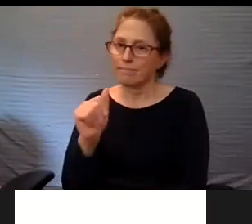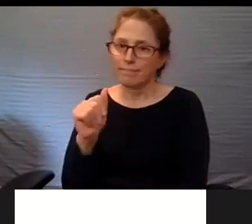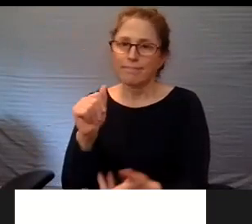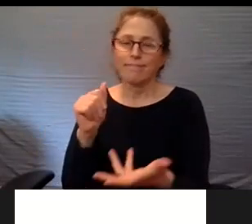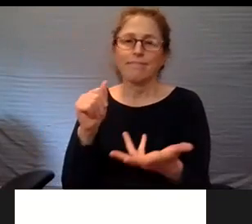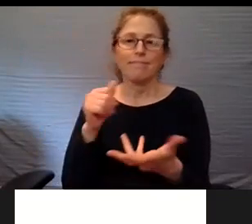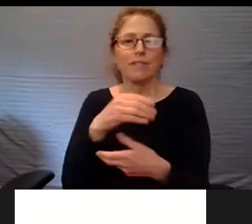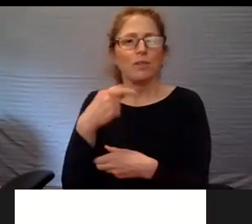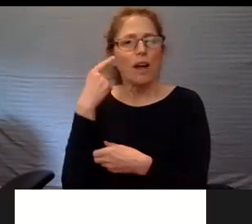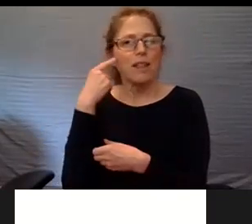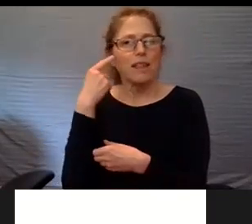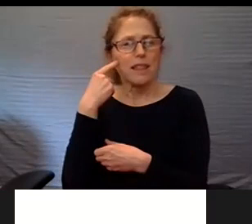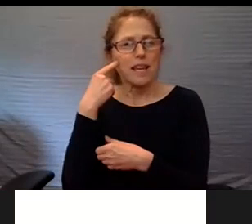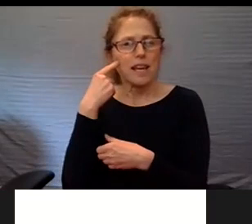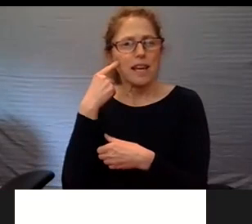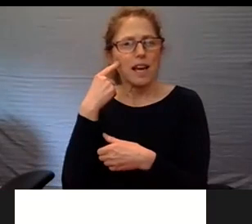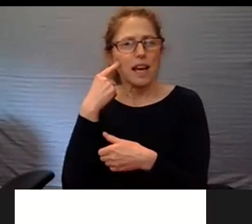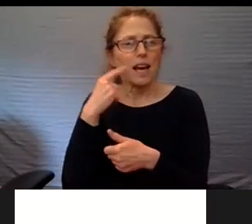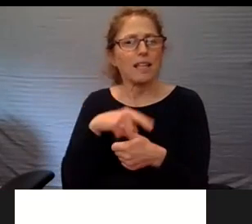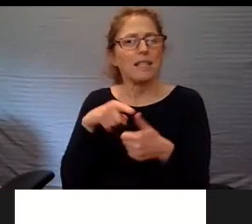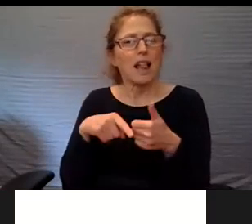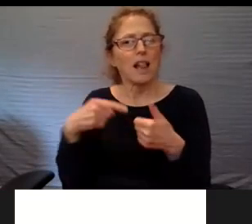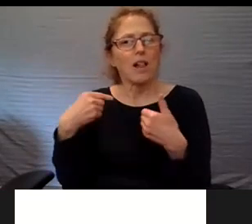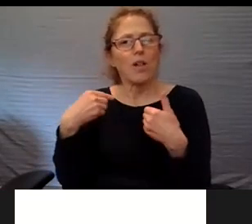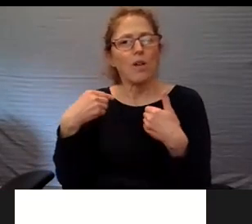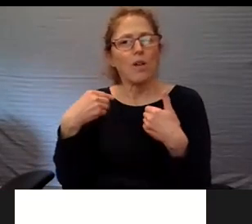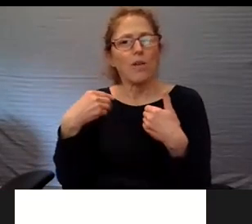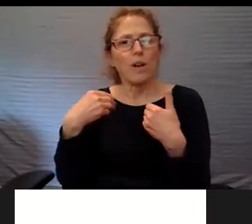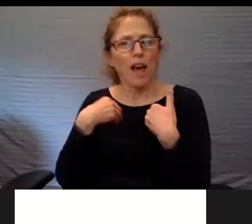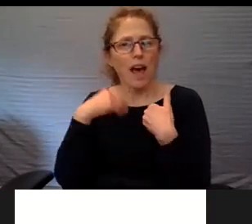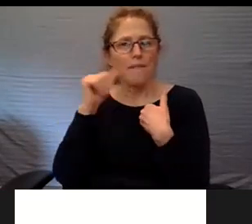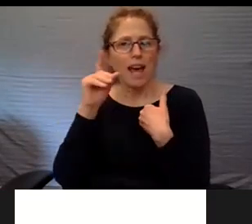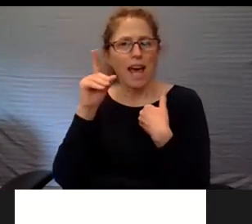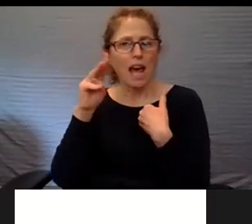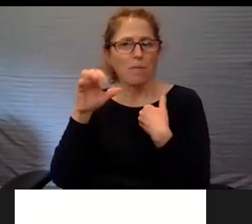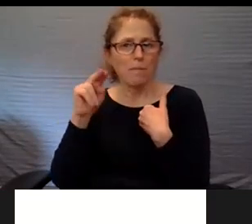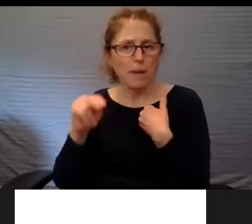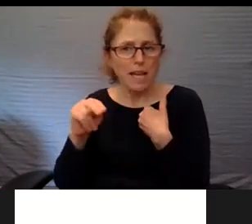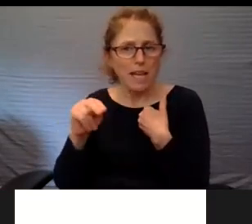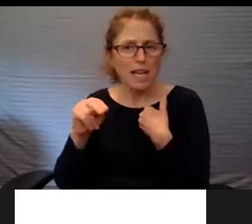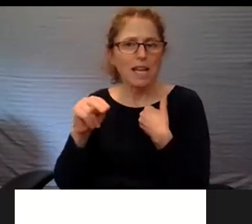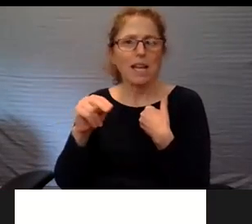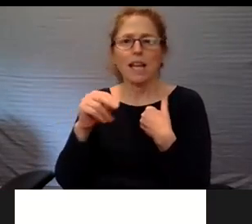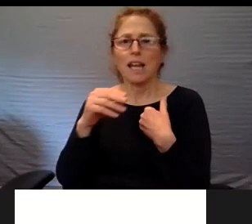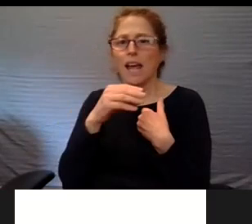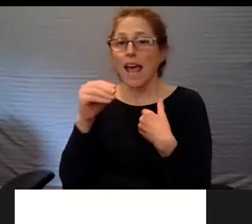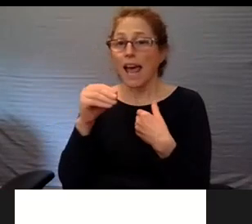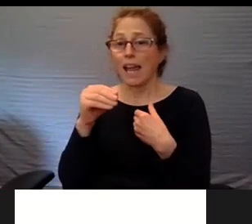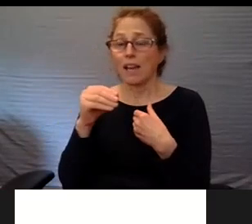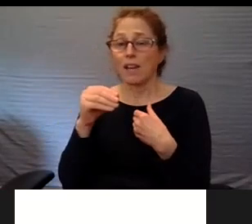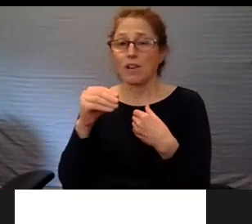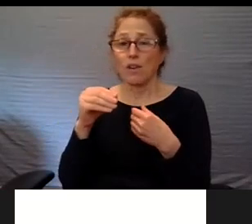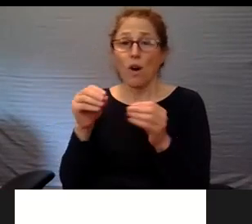and I think until we get administration and we get offices